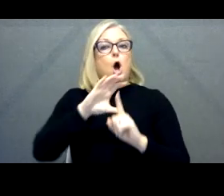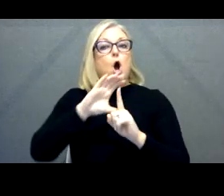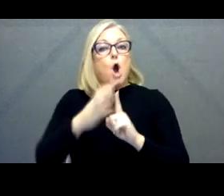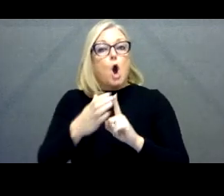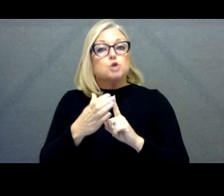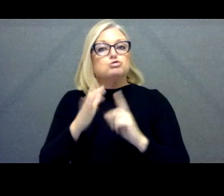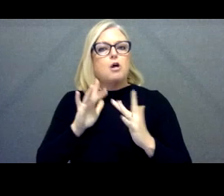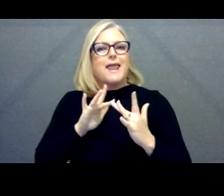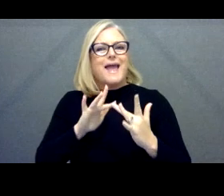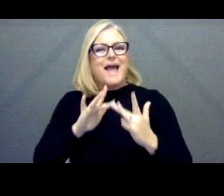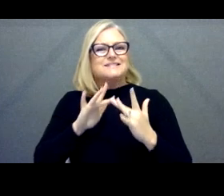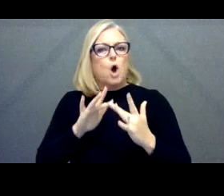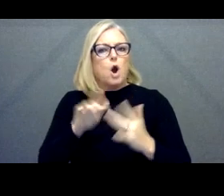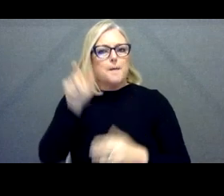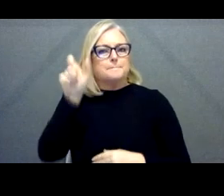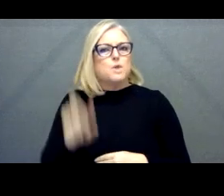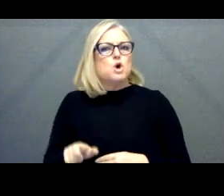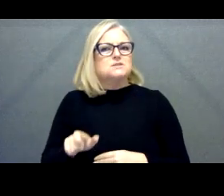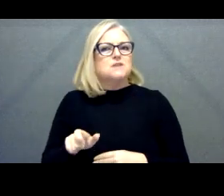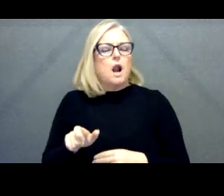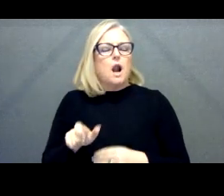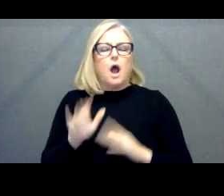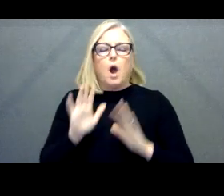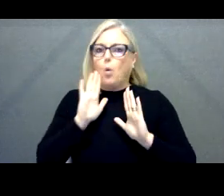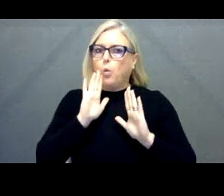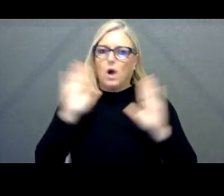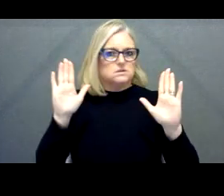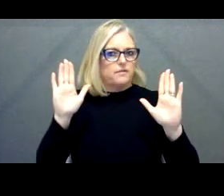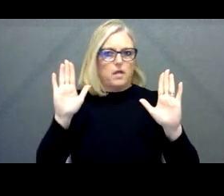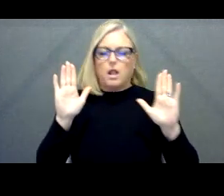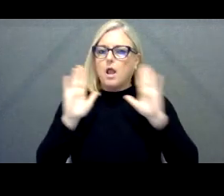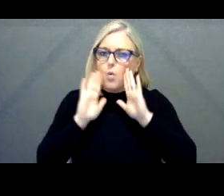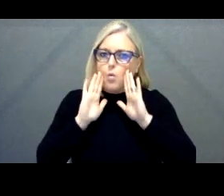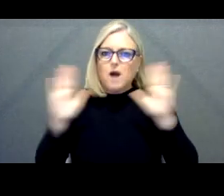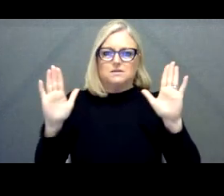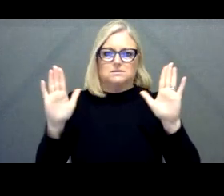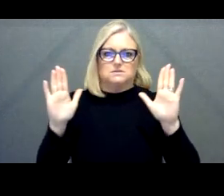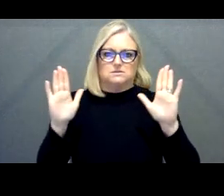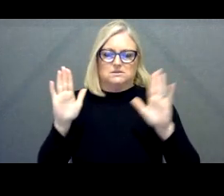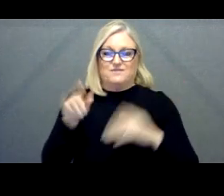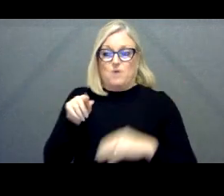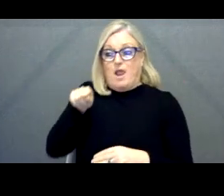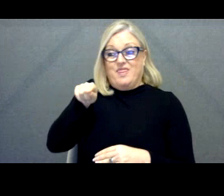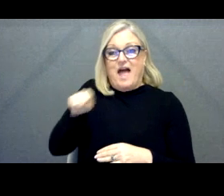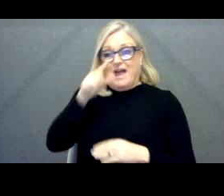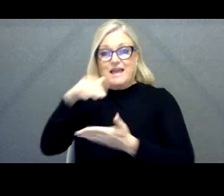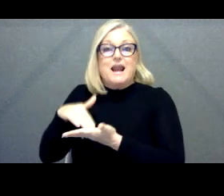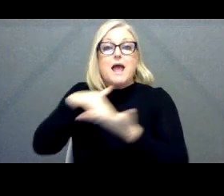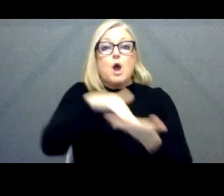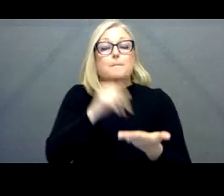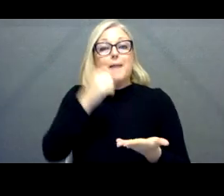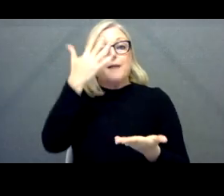wonderful to have uh someone one on board who is able to assist our First Nation's um participants